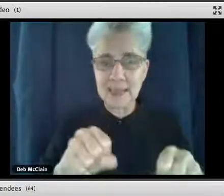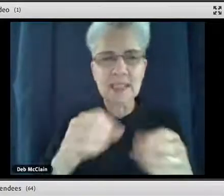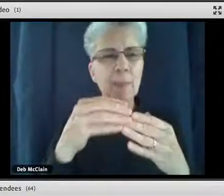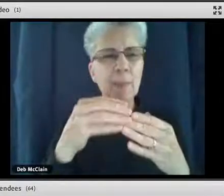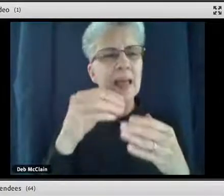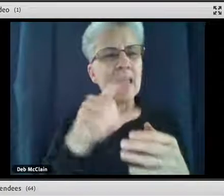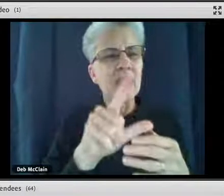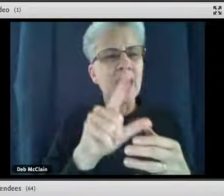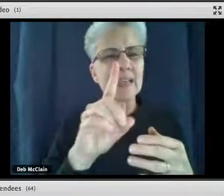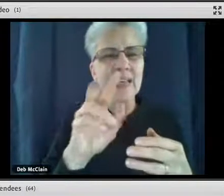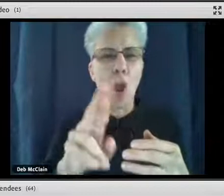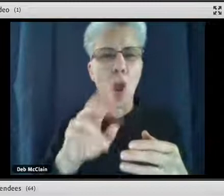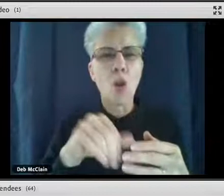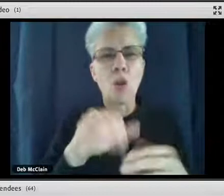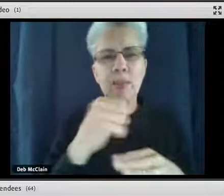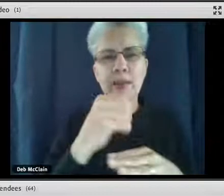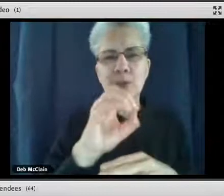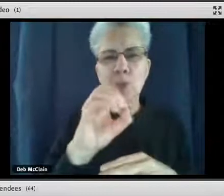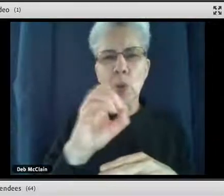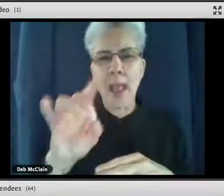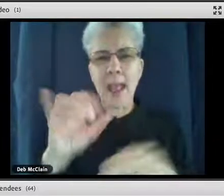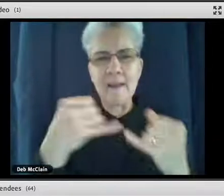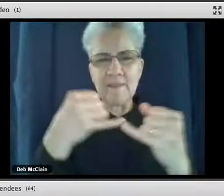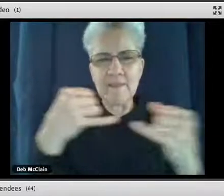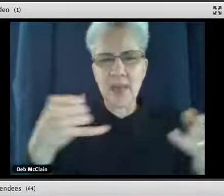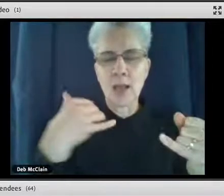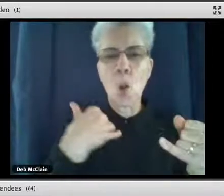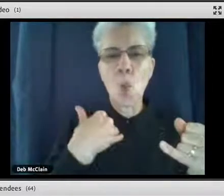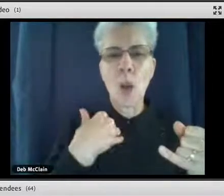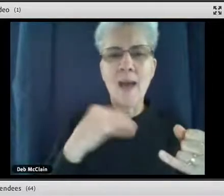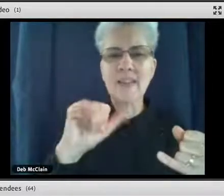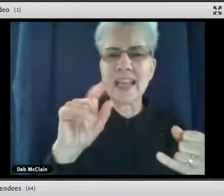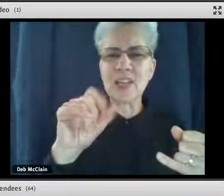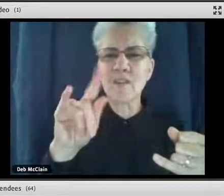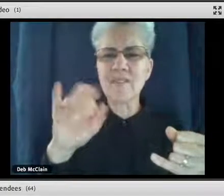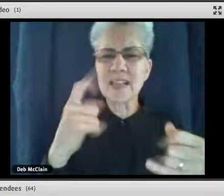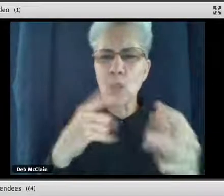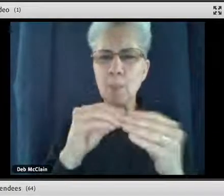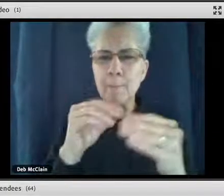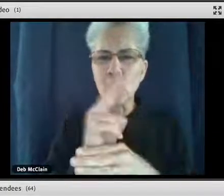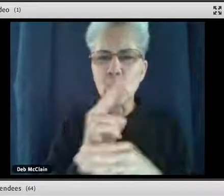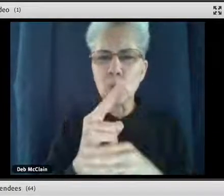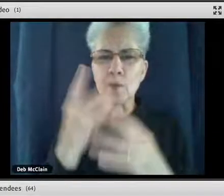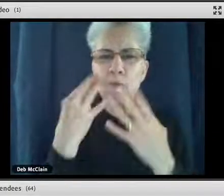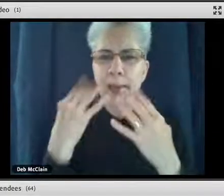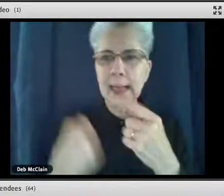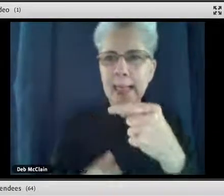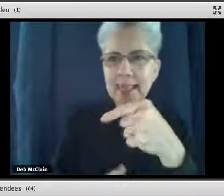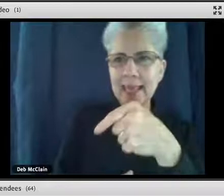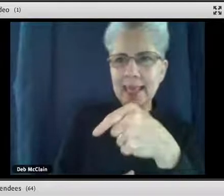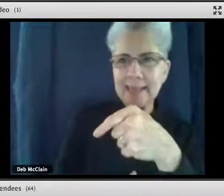or the fixed field, that 008 field, it'll come up with an interface that's a little bit more user friendly.